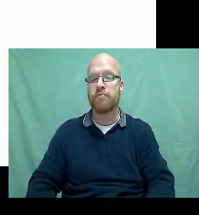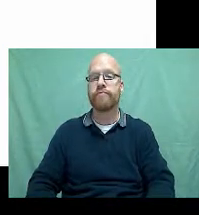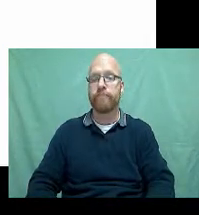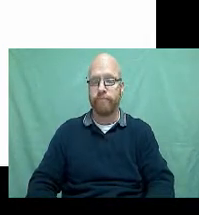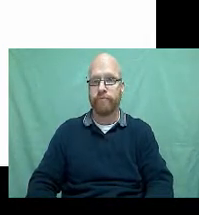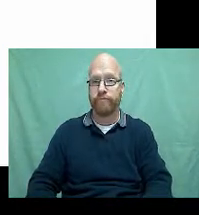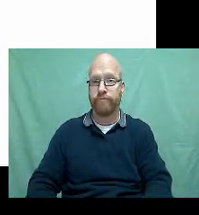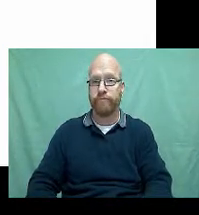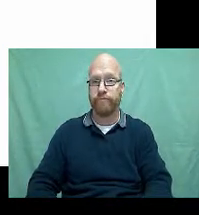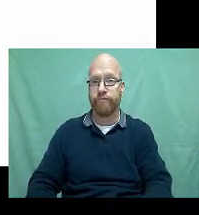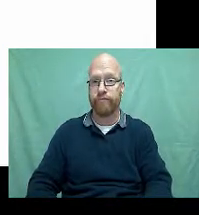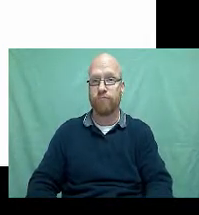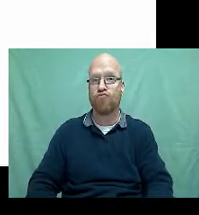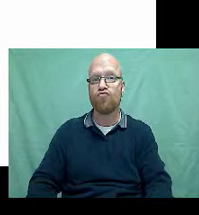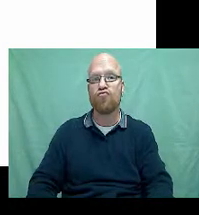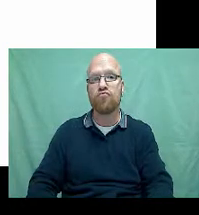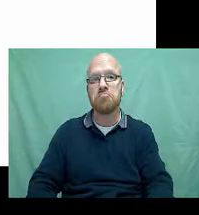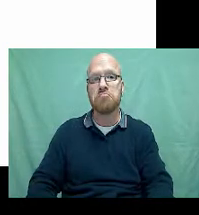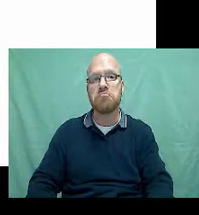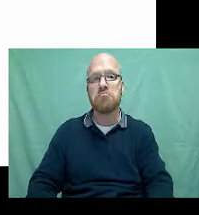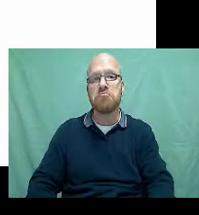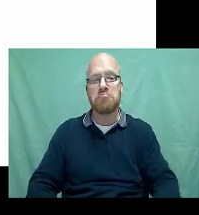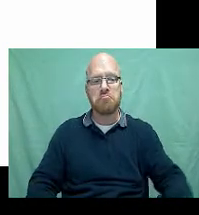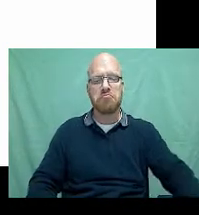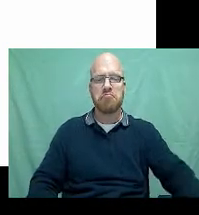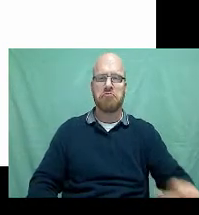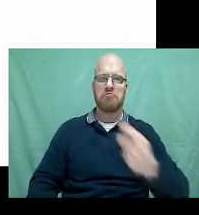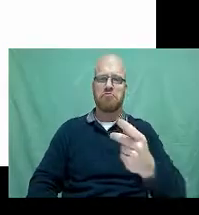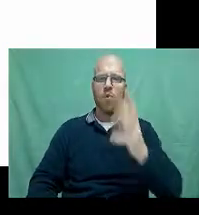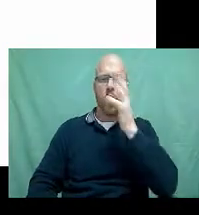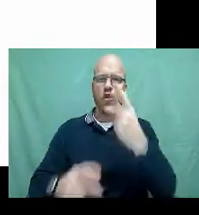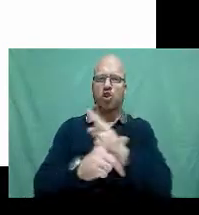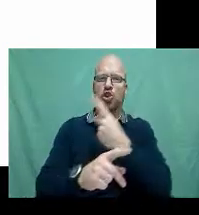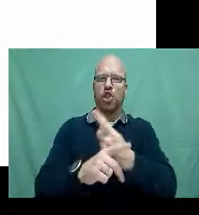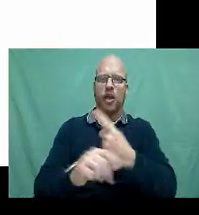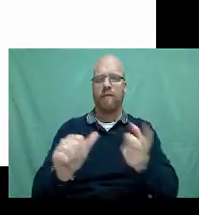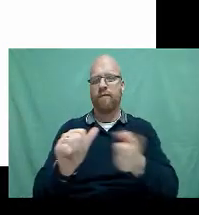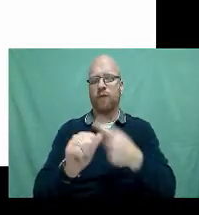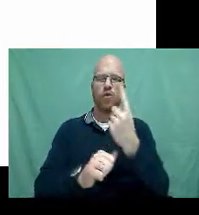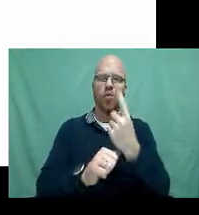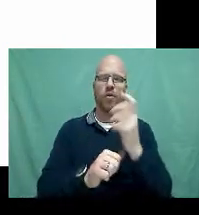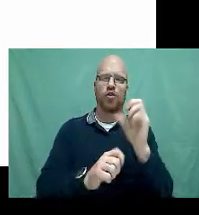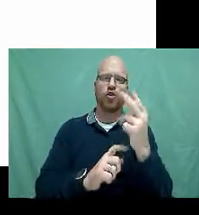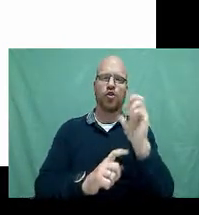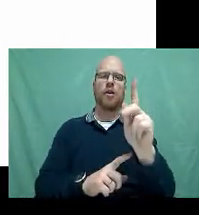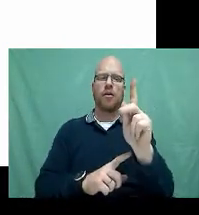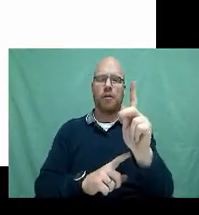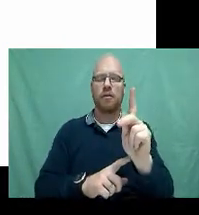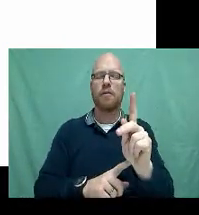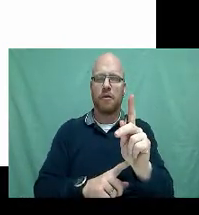OK. We're going to go through